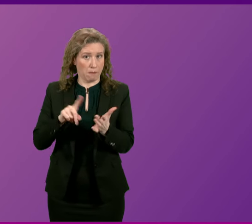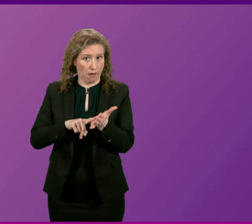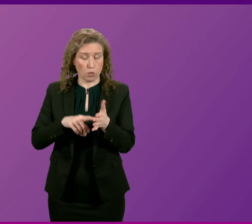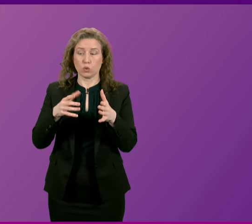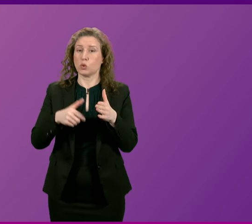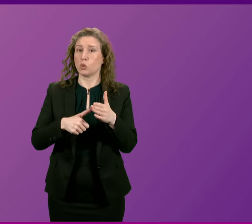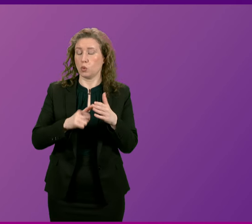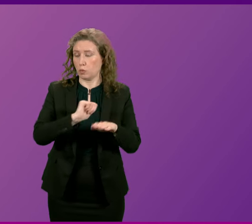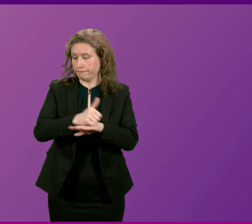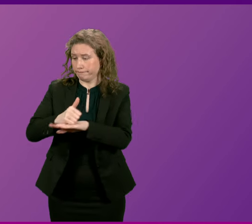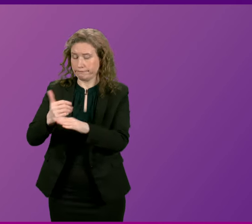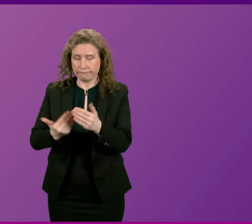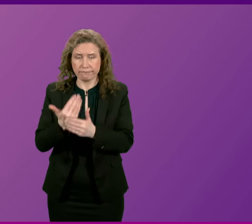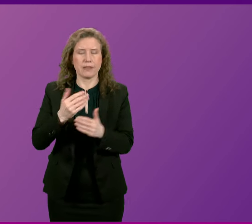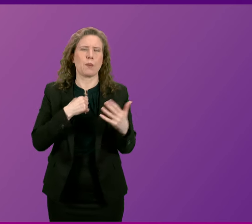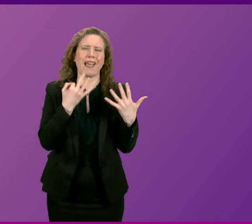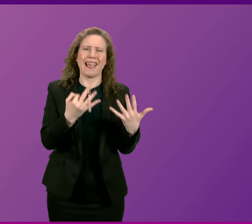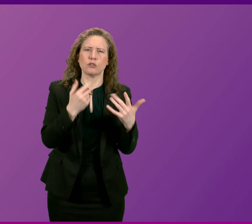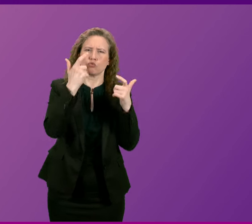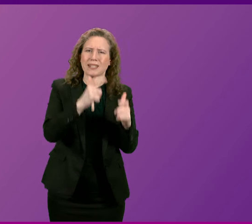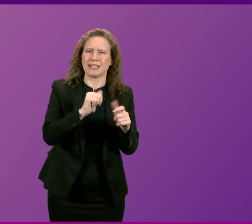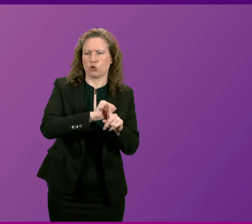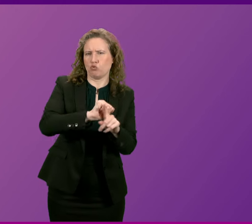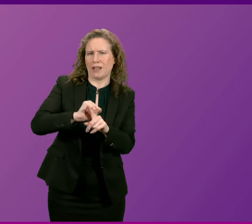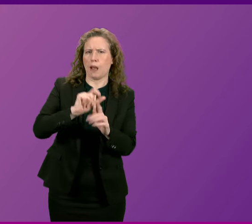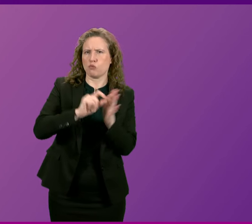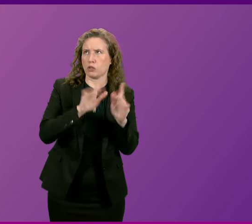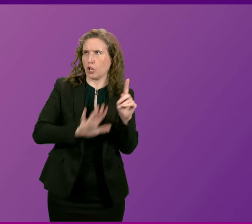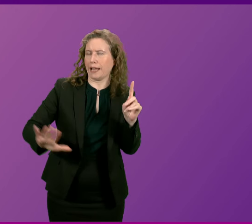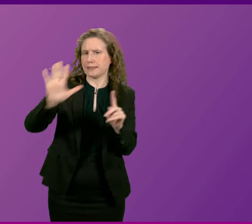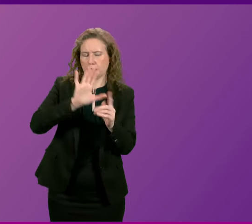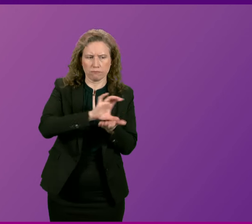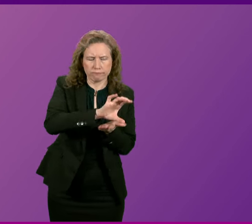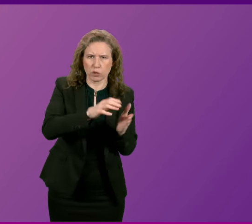at eight residential rehab projects across the country. Investment in those capacity projects